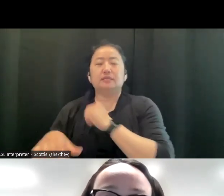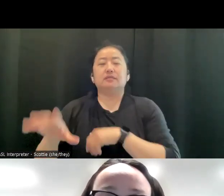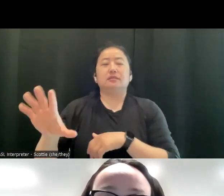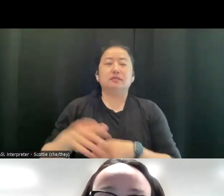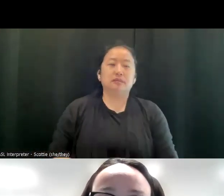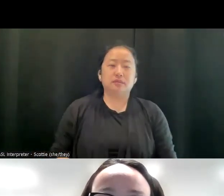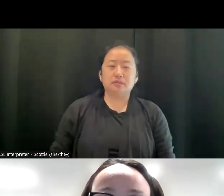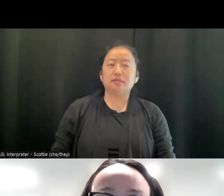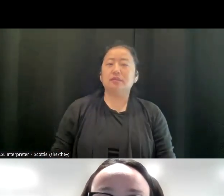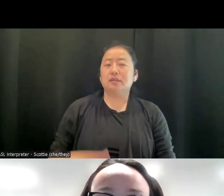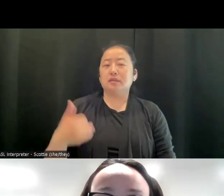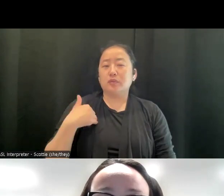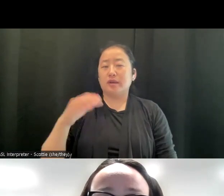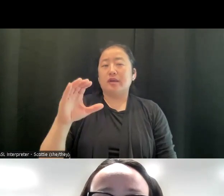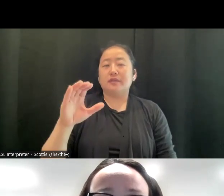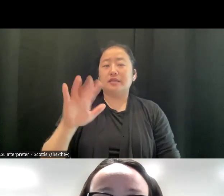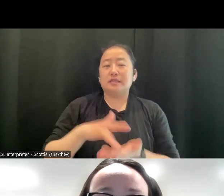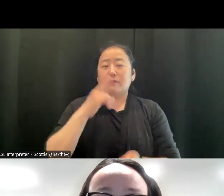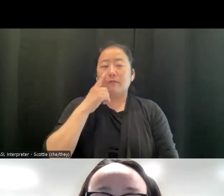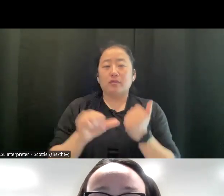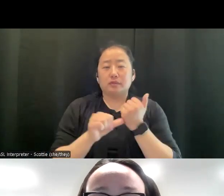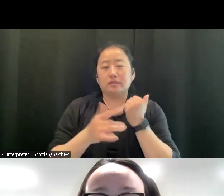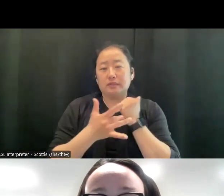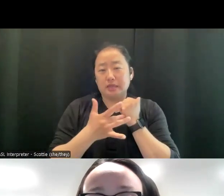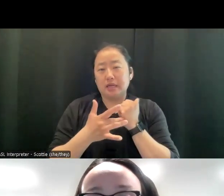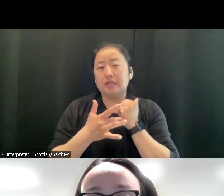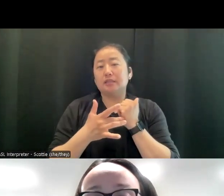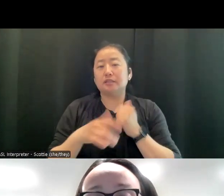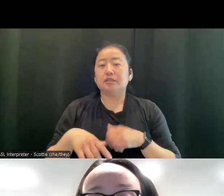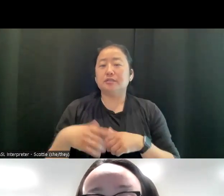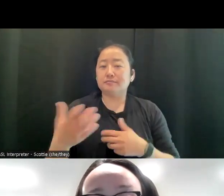the Center for assistive technology act data assistance and some social media.